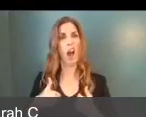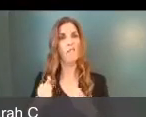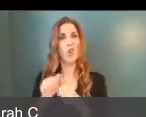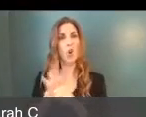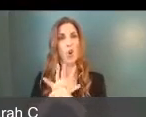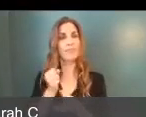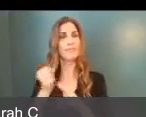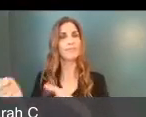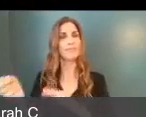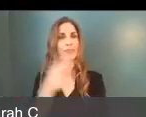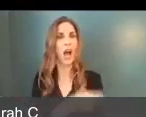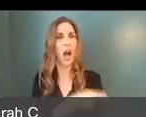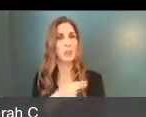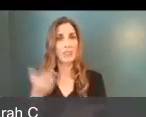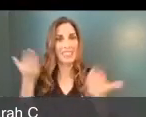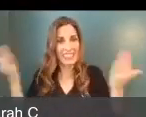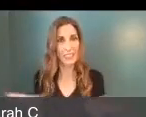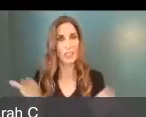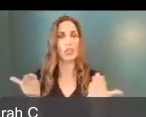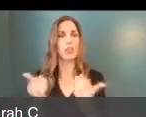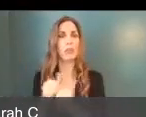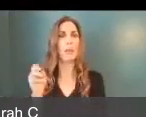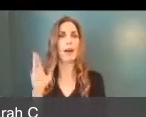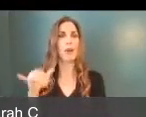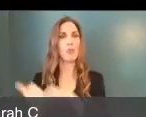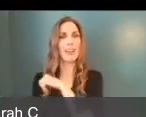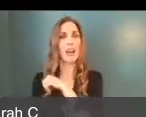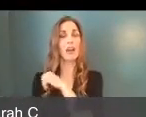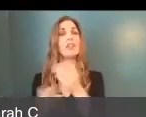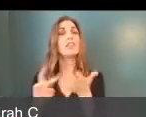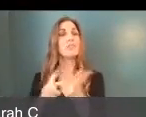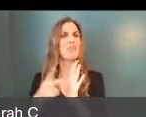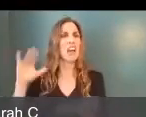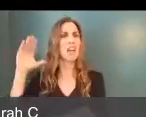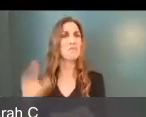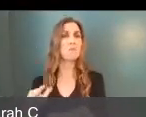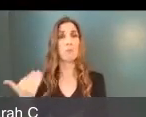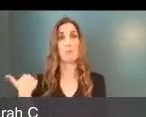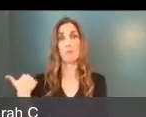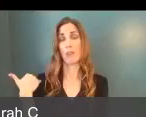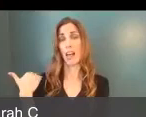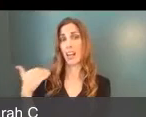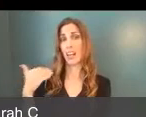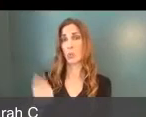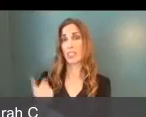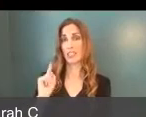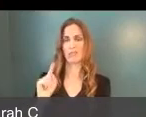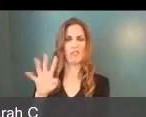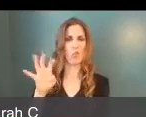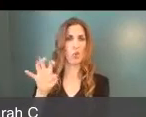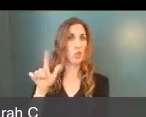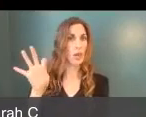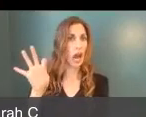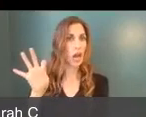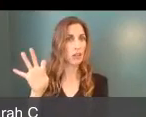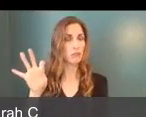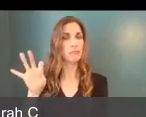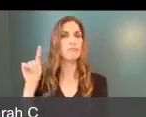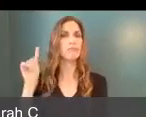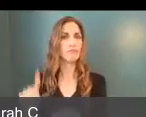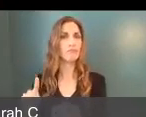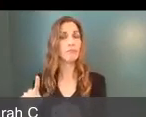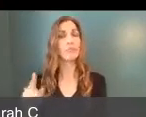in a Montgomery County hospital, this has decreased from 429 last week. 11% or 42 of these individuals